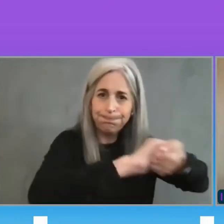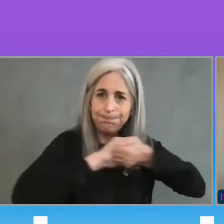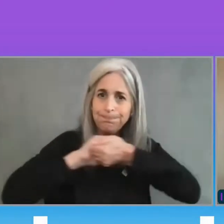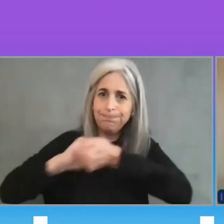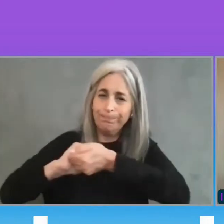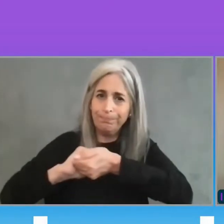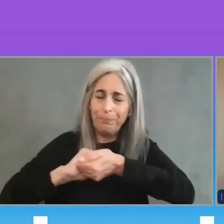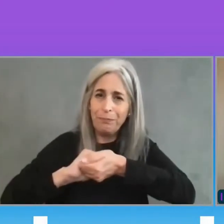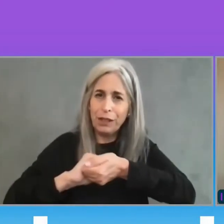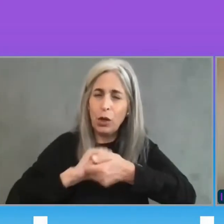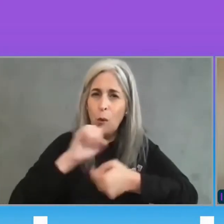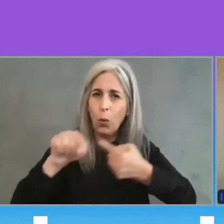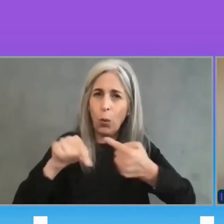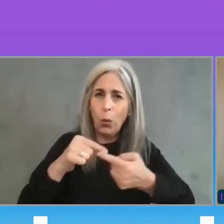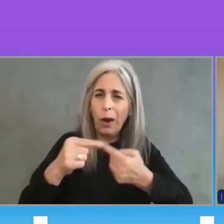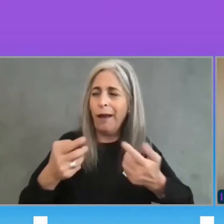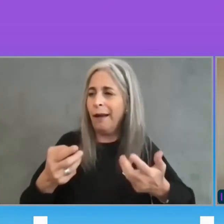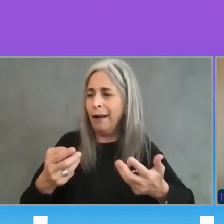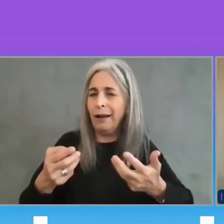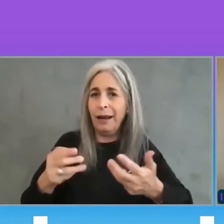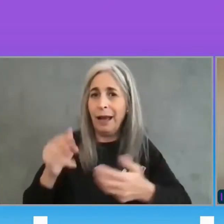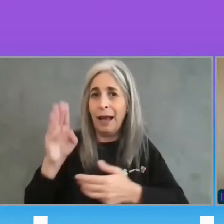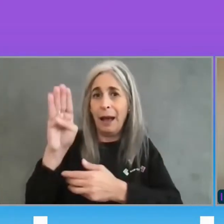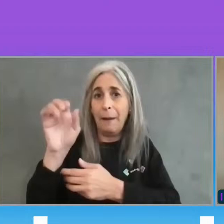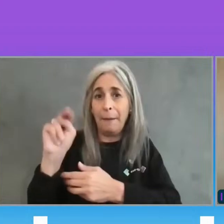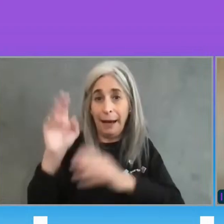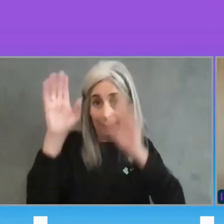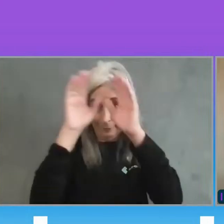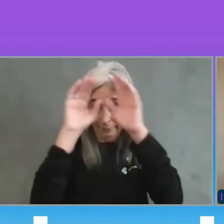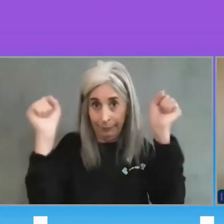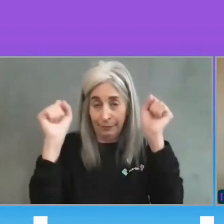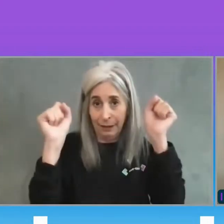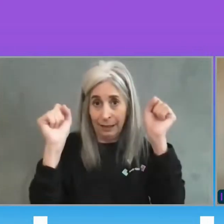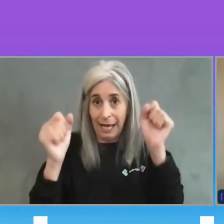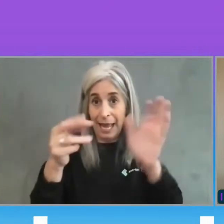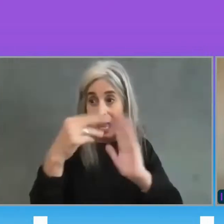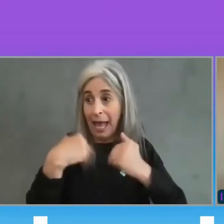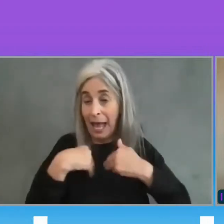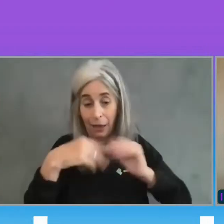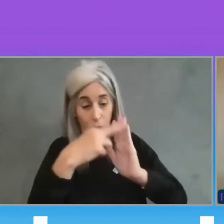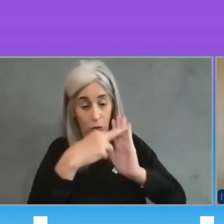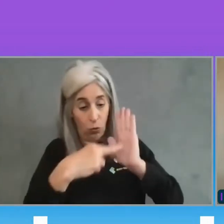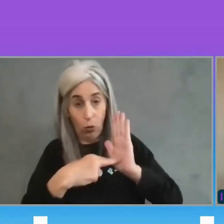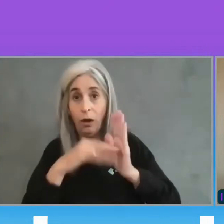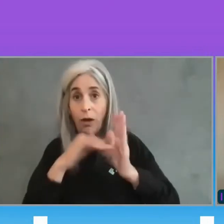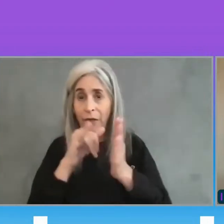other. When we got Biden to